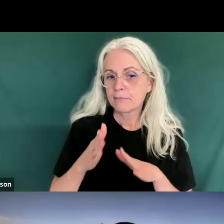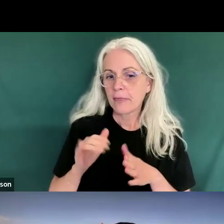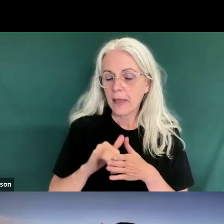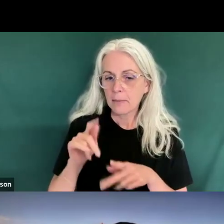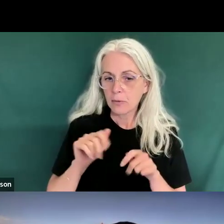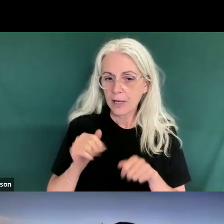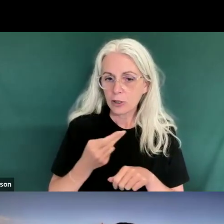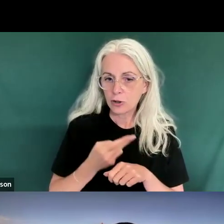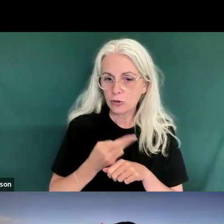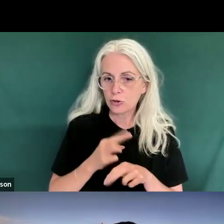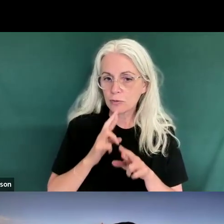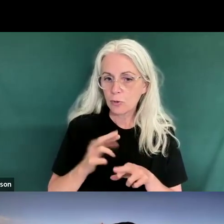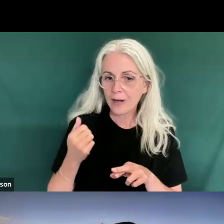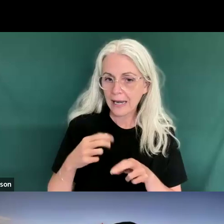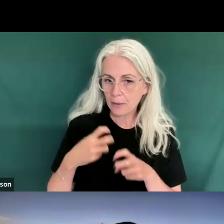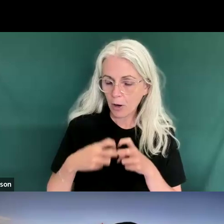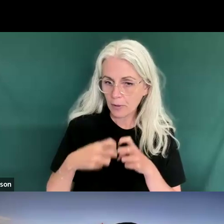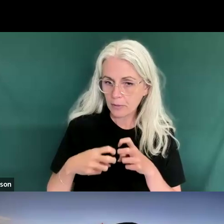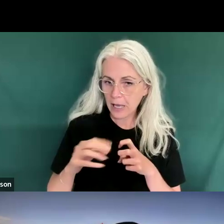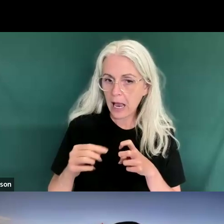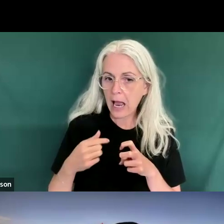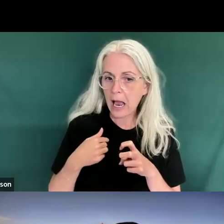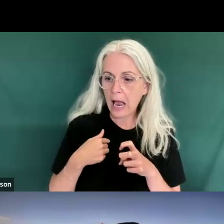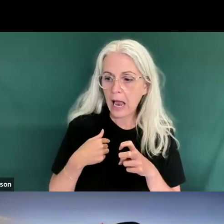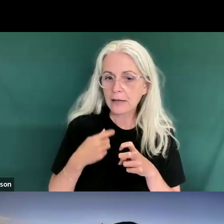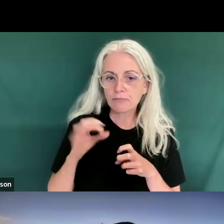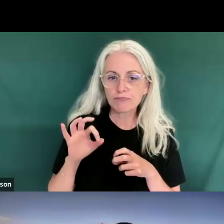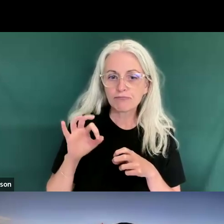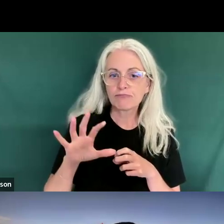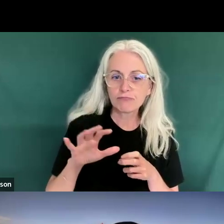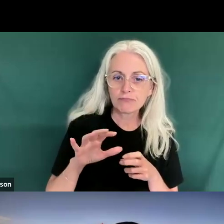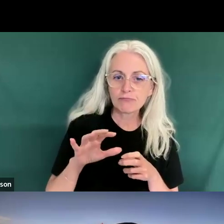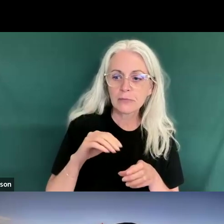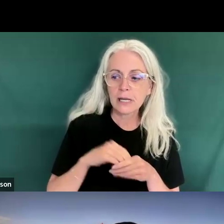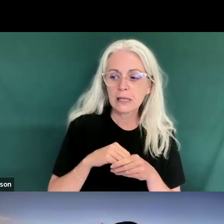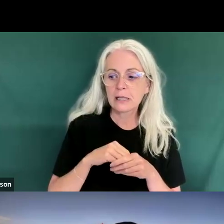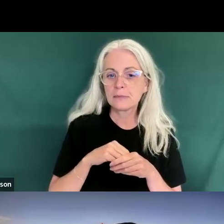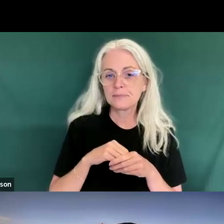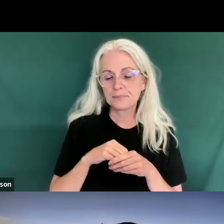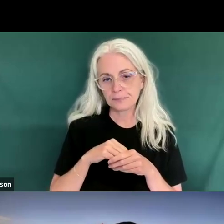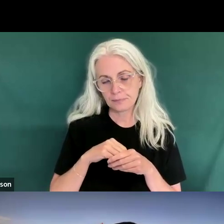can use to report any problems, and I'm, I just put that in the, the, the answers